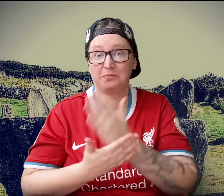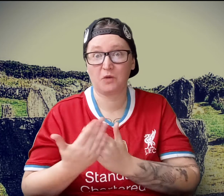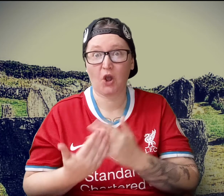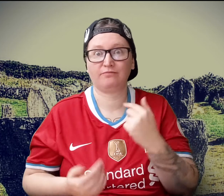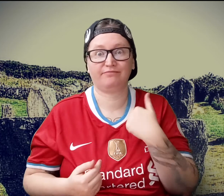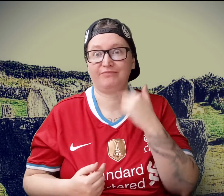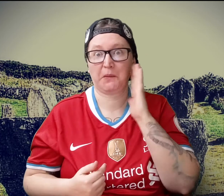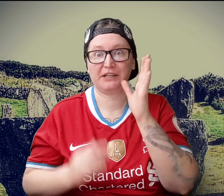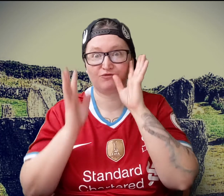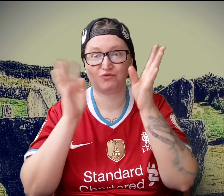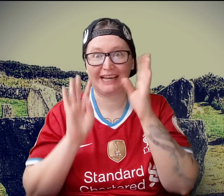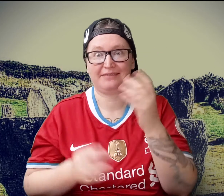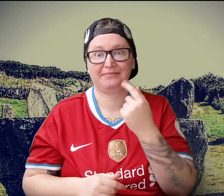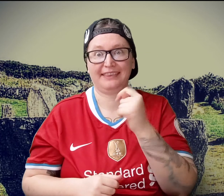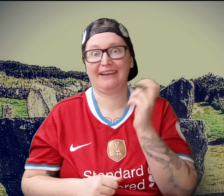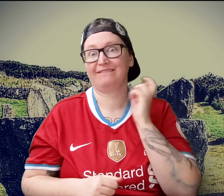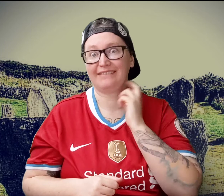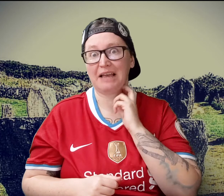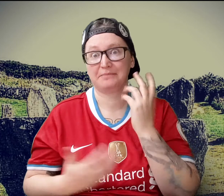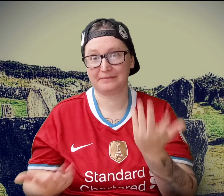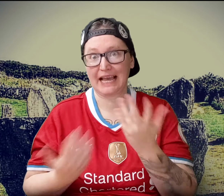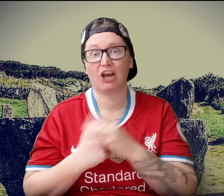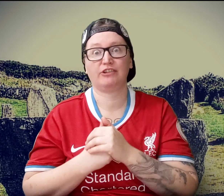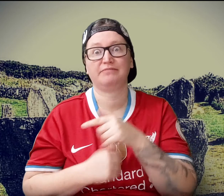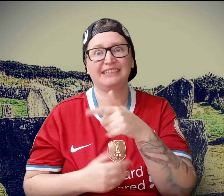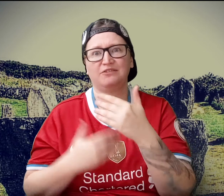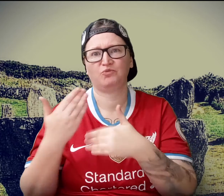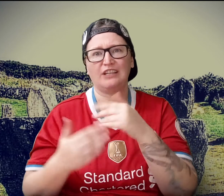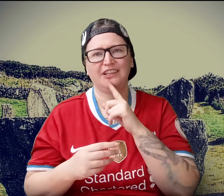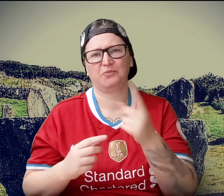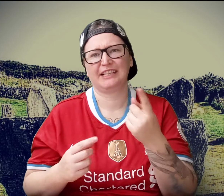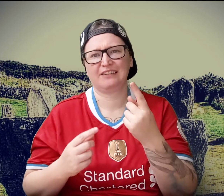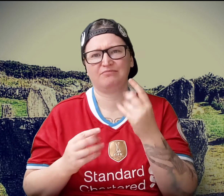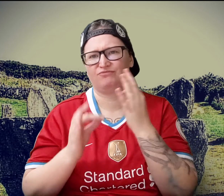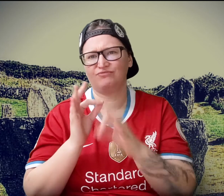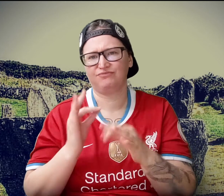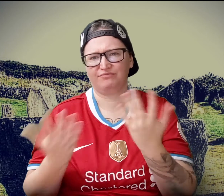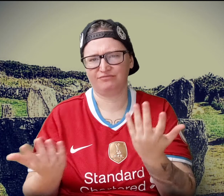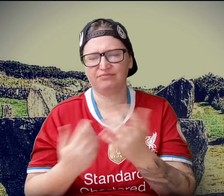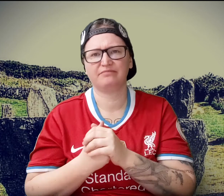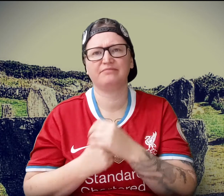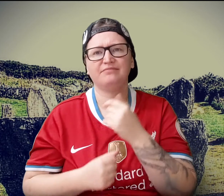so now the exciting part I'm going to create the vampire and this process is pretty simple